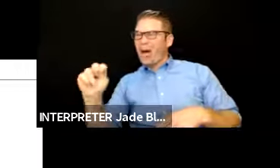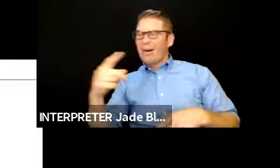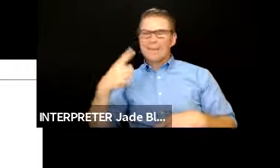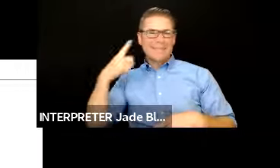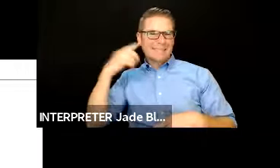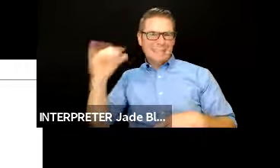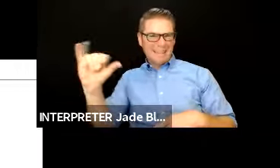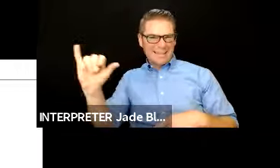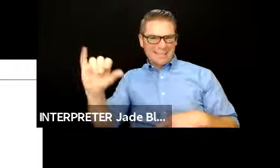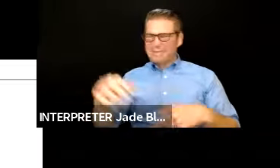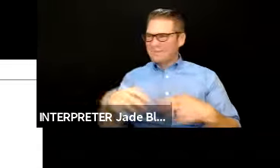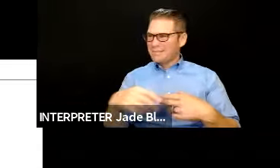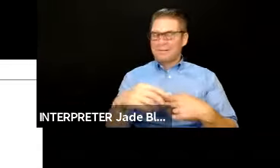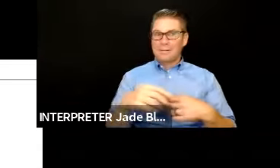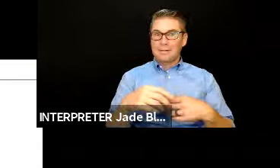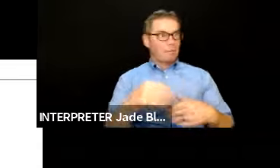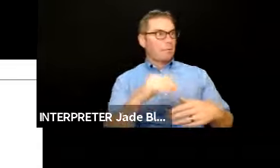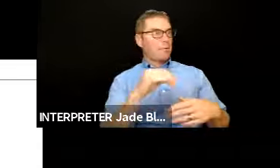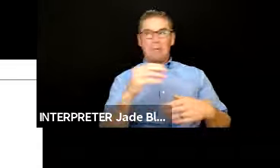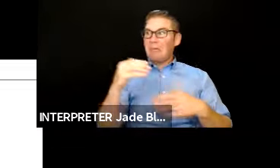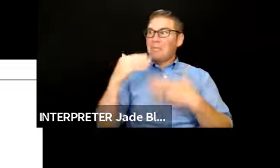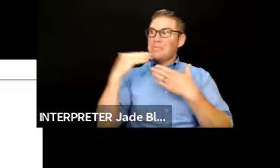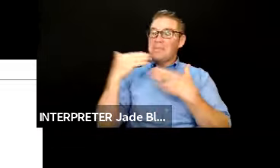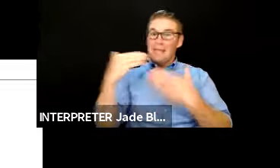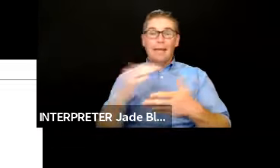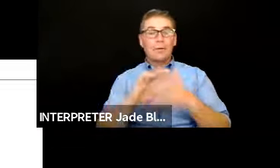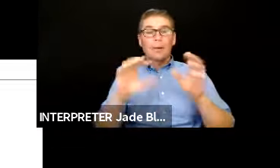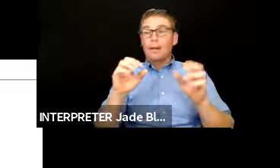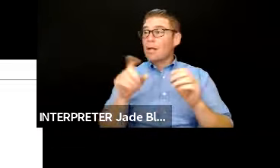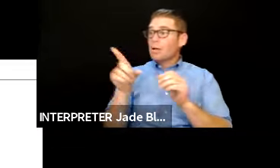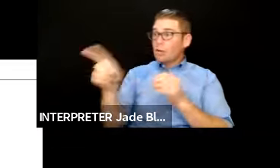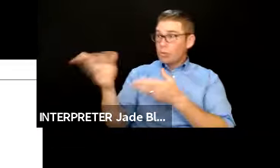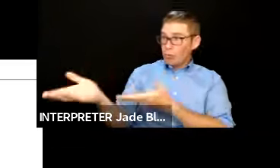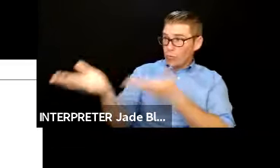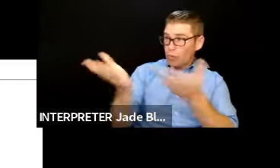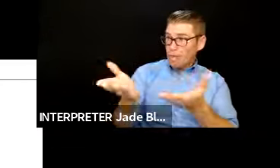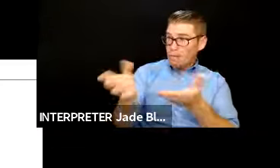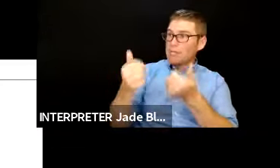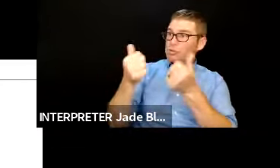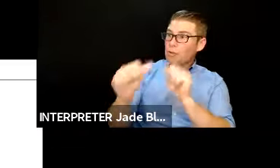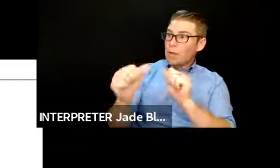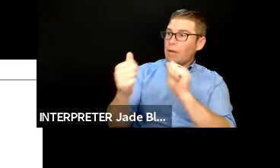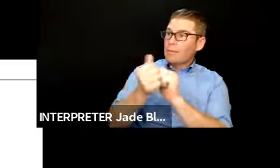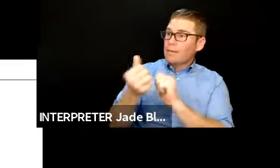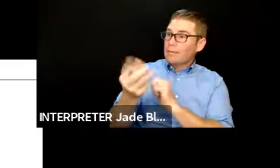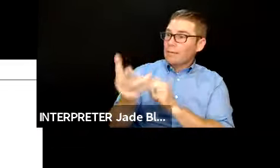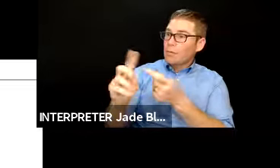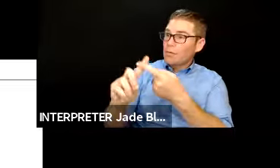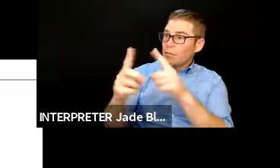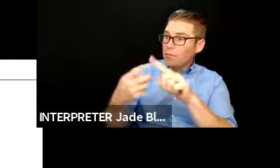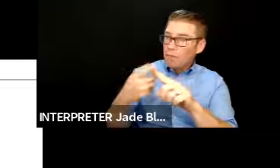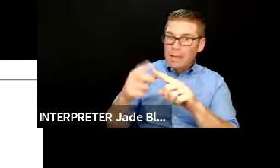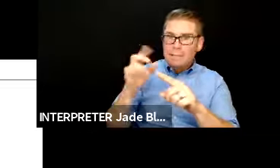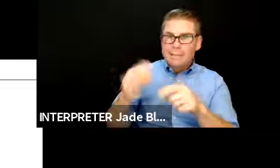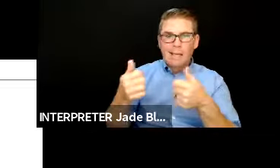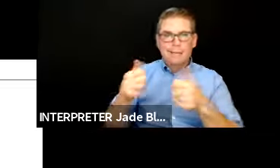Beautiful thank you.